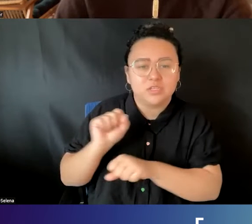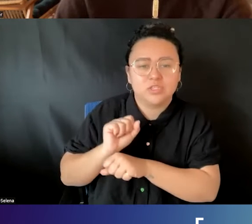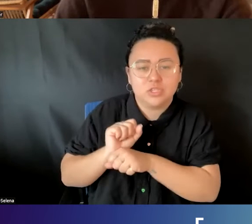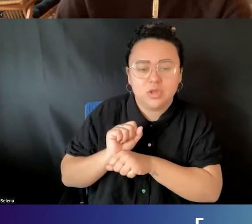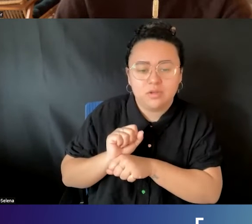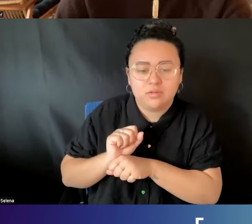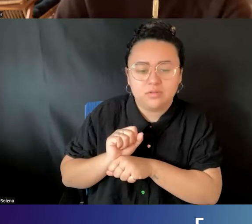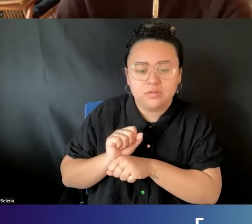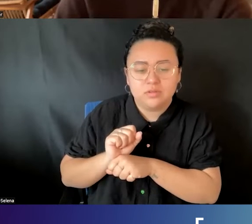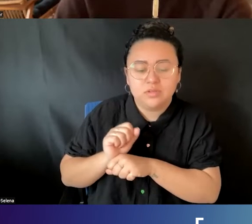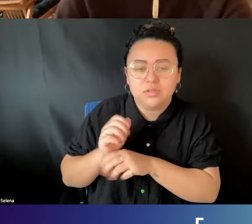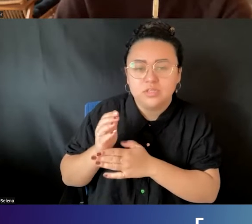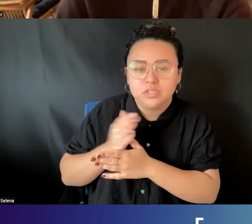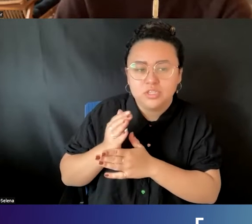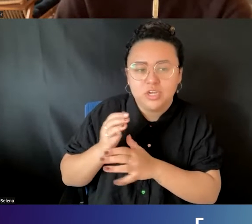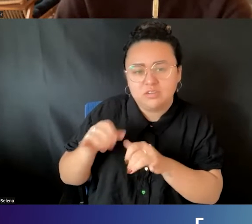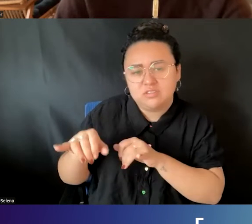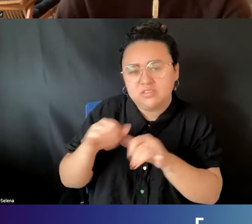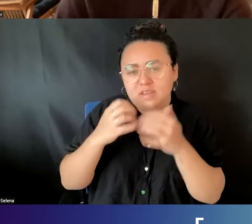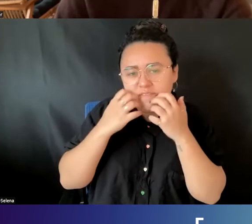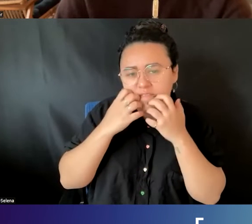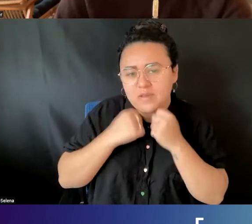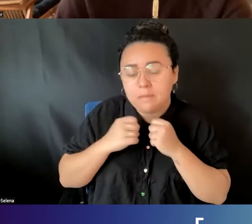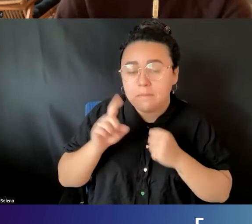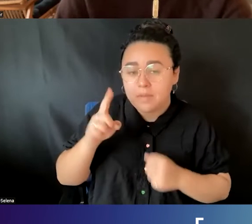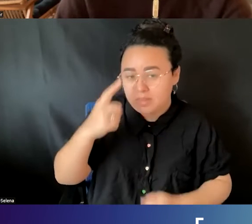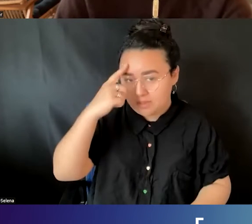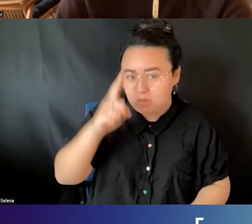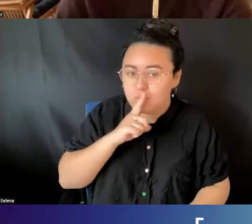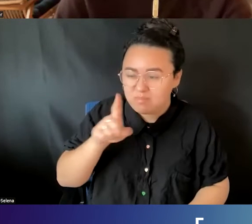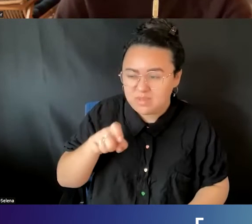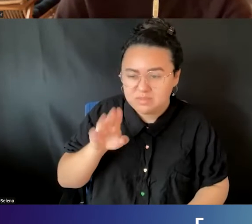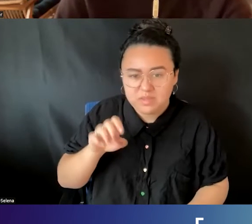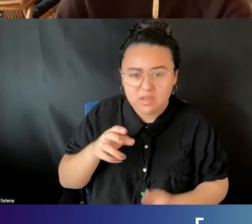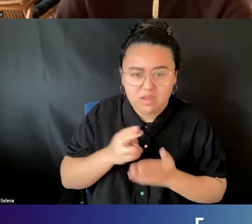have shared values. But I think we have to really be honest with ourselves that at the end of the day,